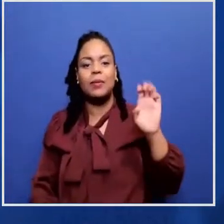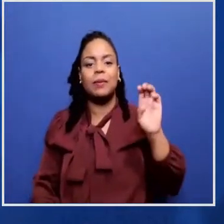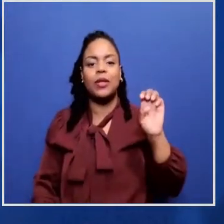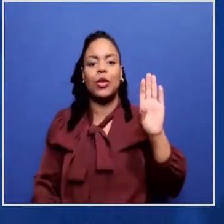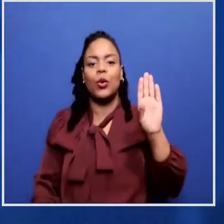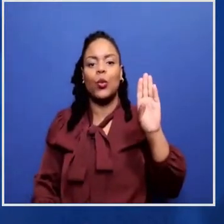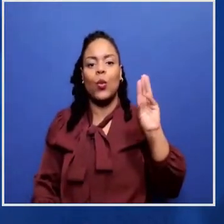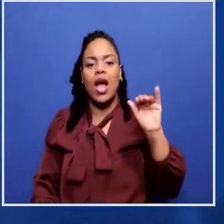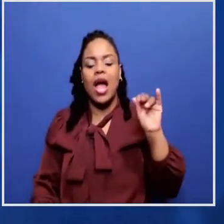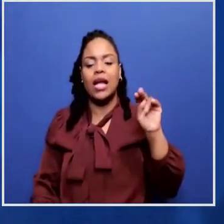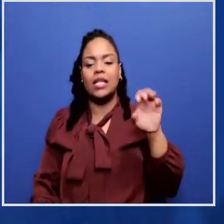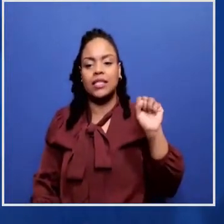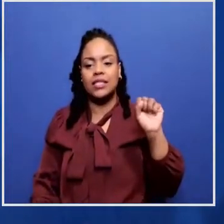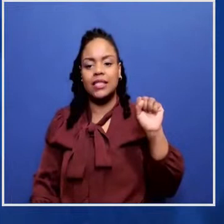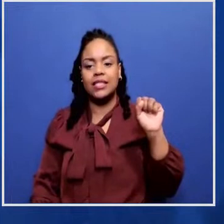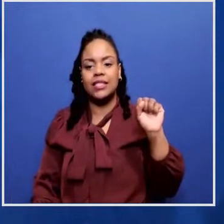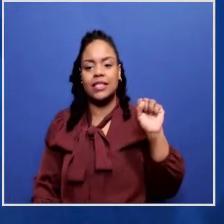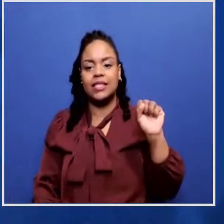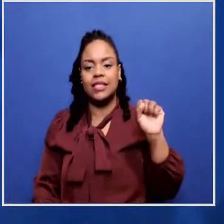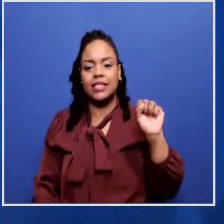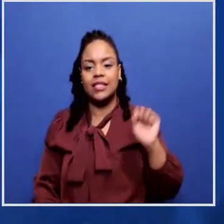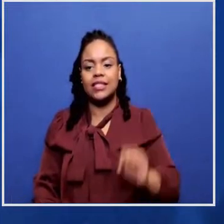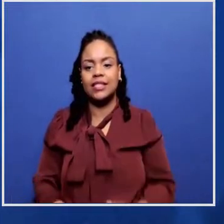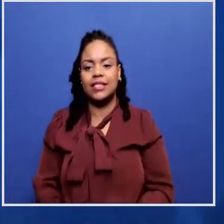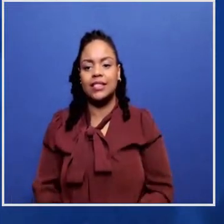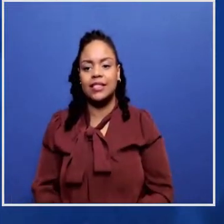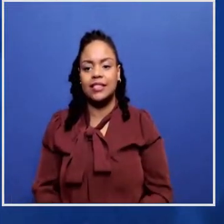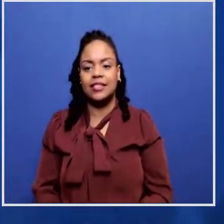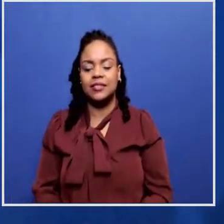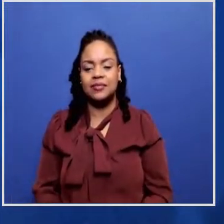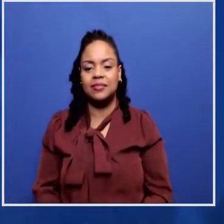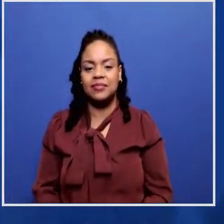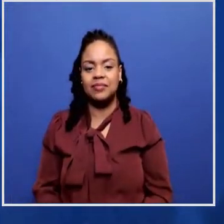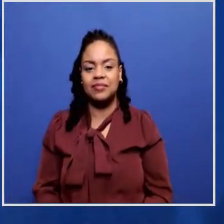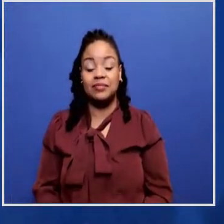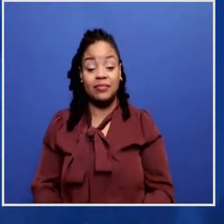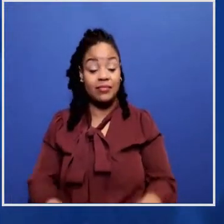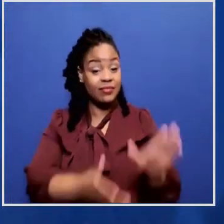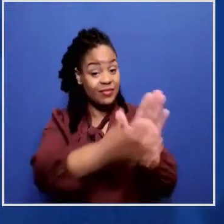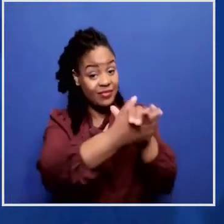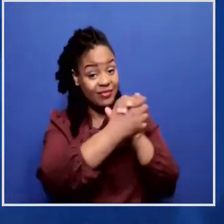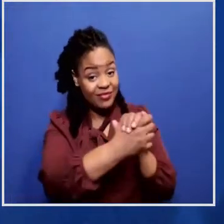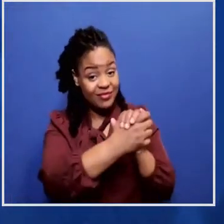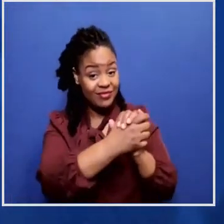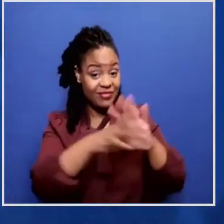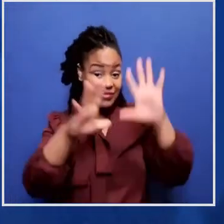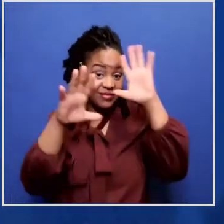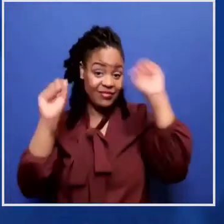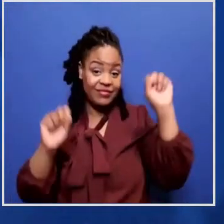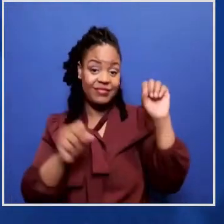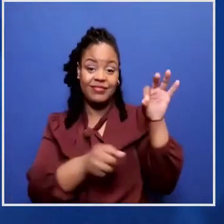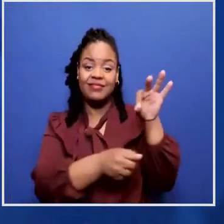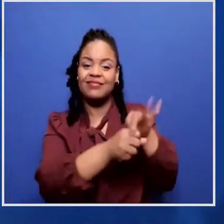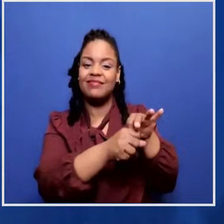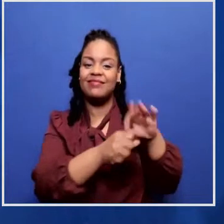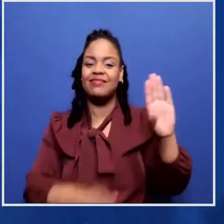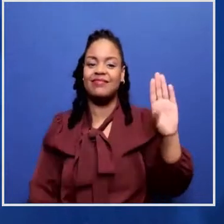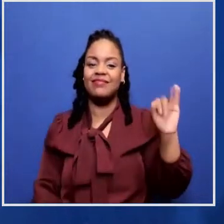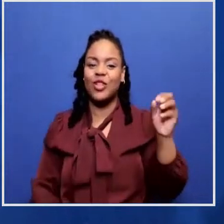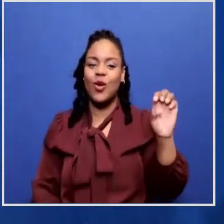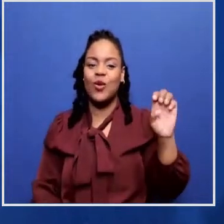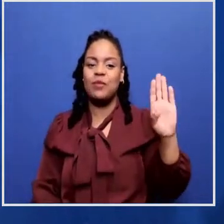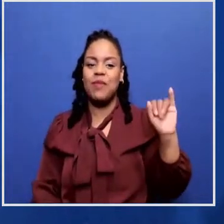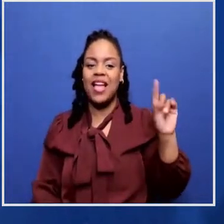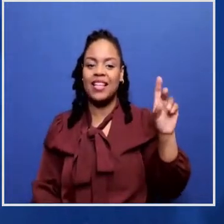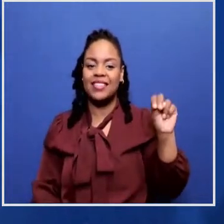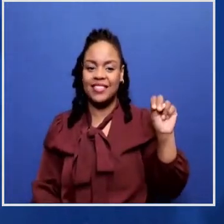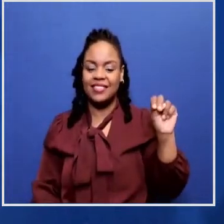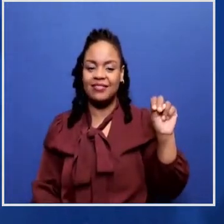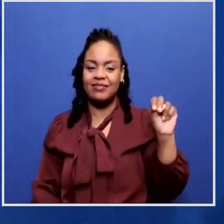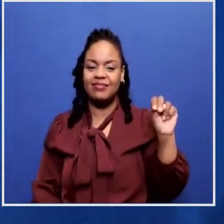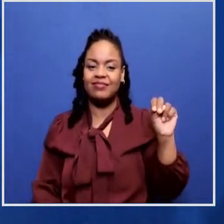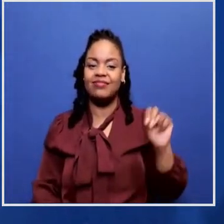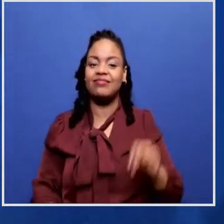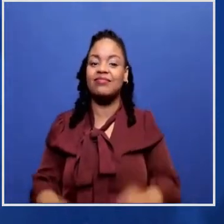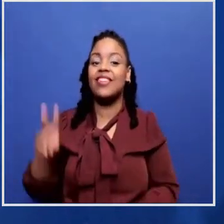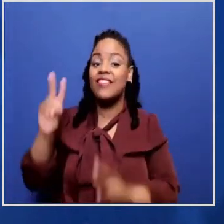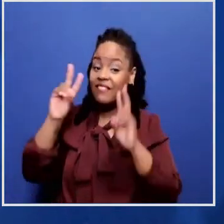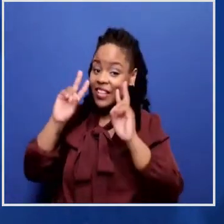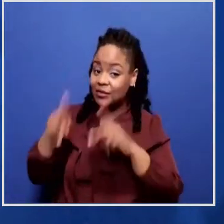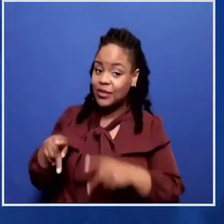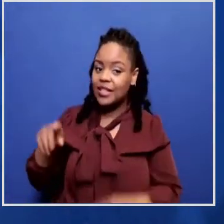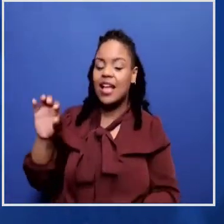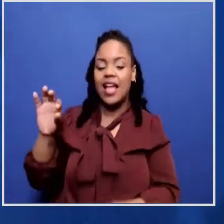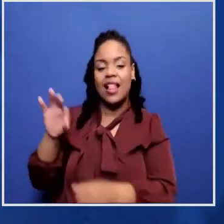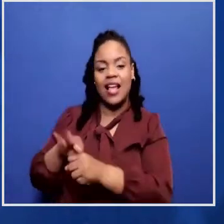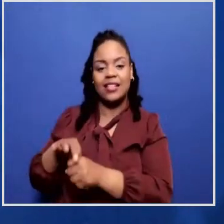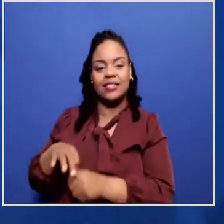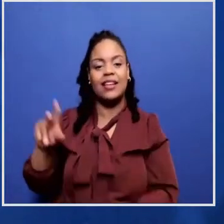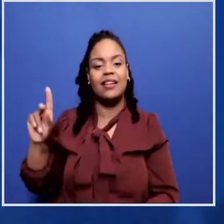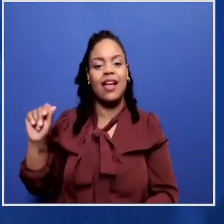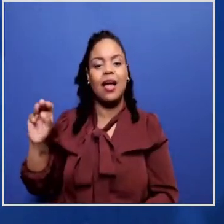SINGER AND ACTOR.